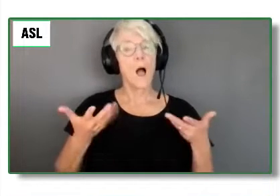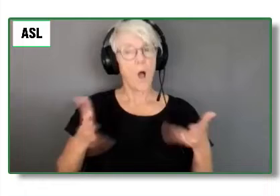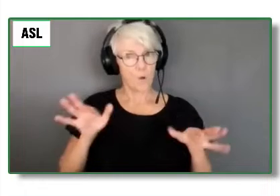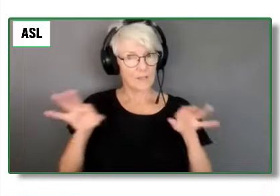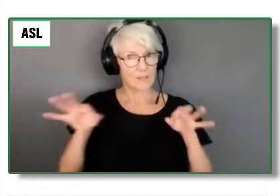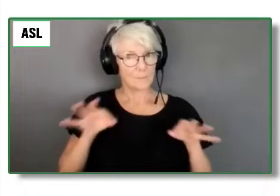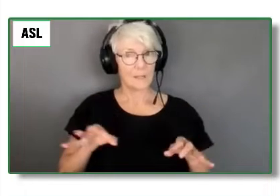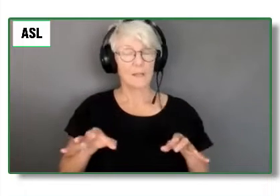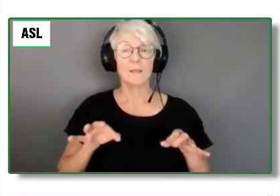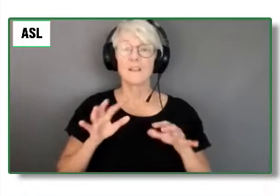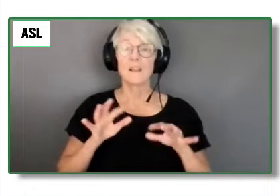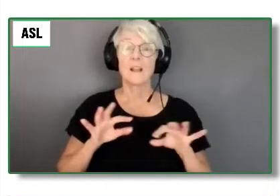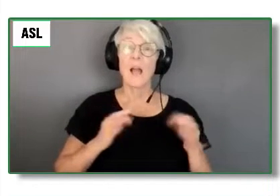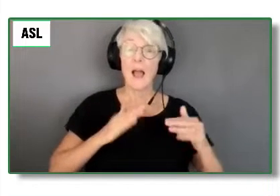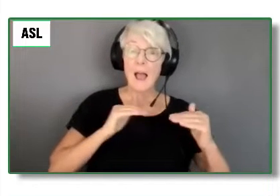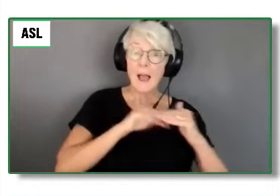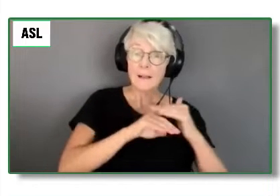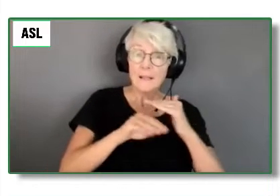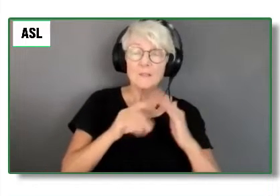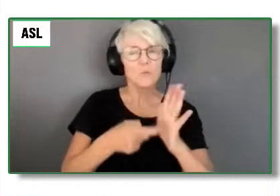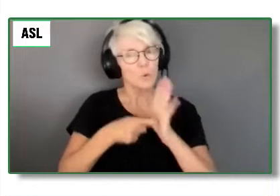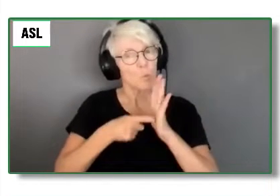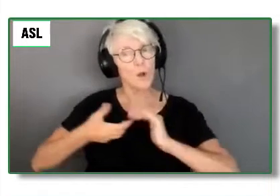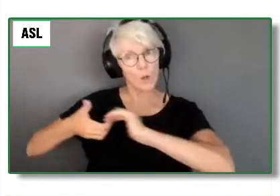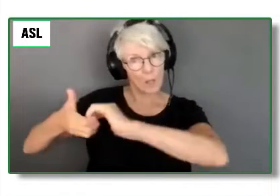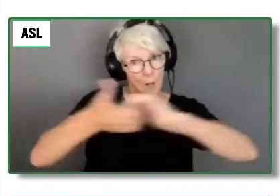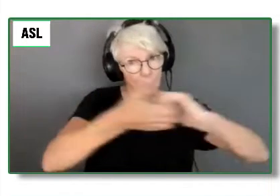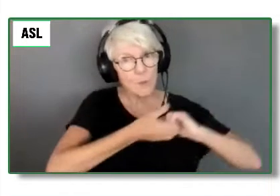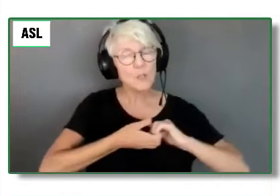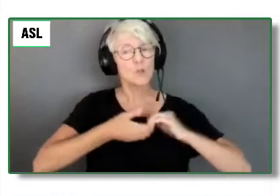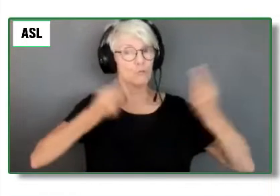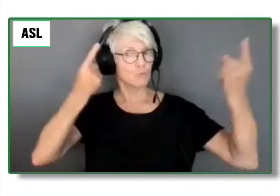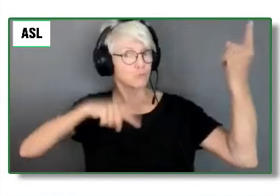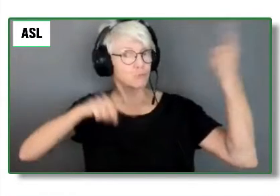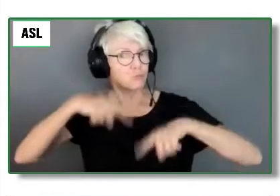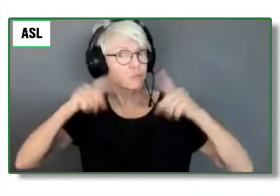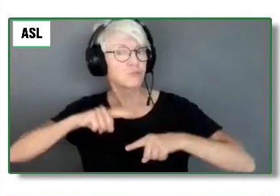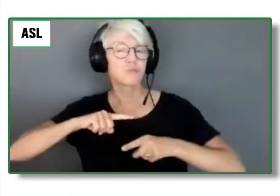collaboration. I now want to turn it over to Lori to talk about the advocacy work